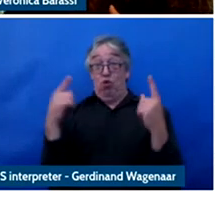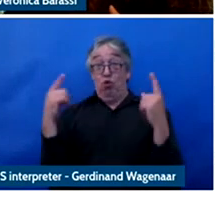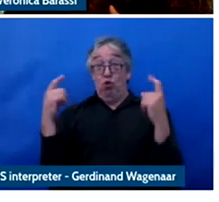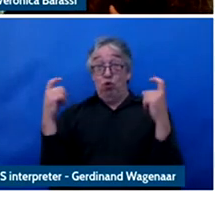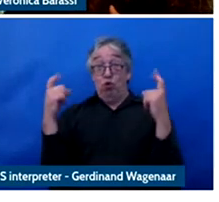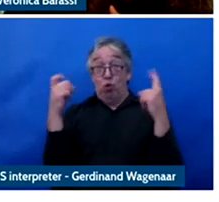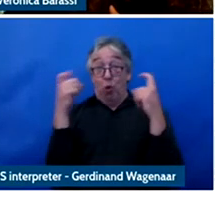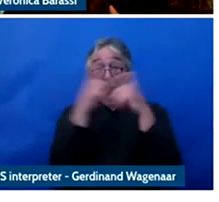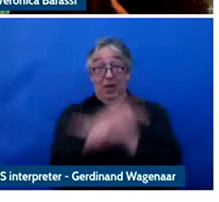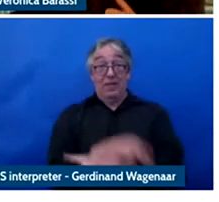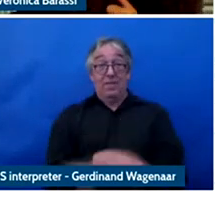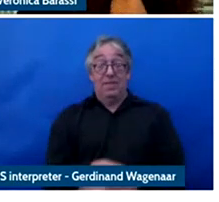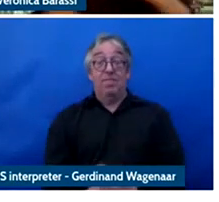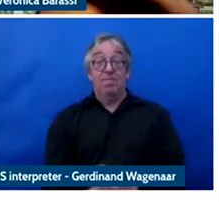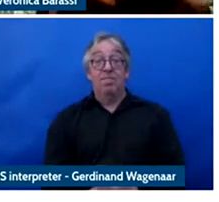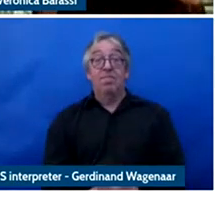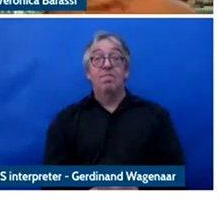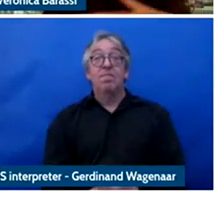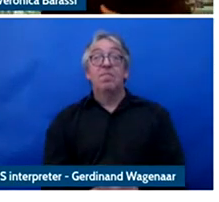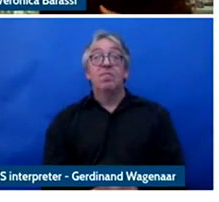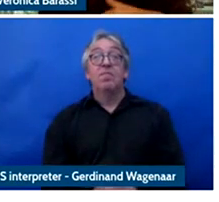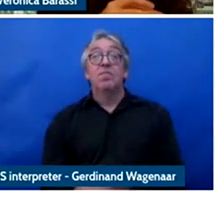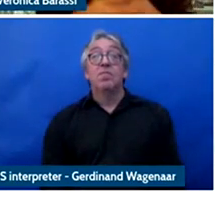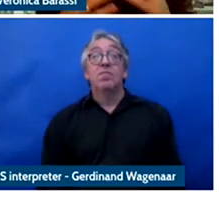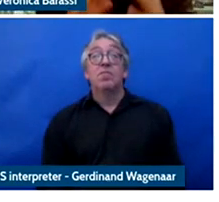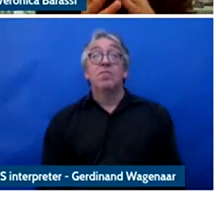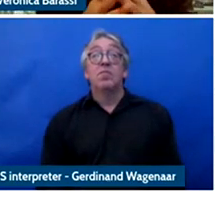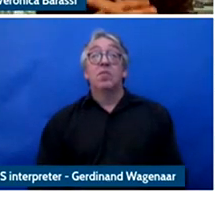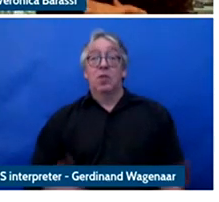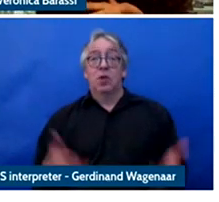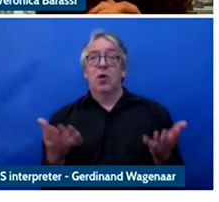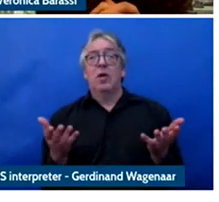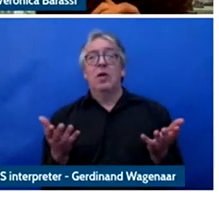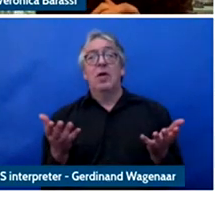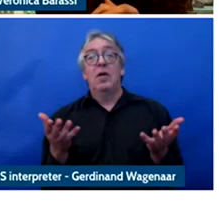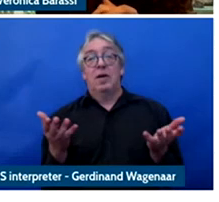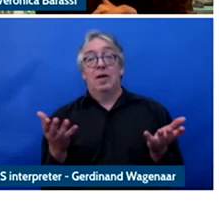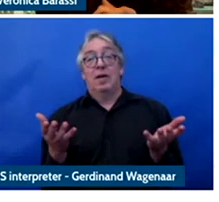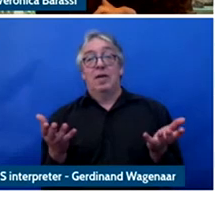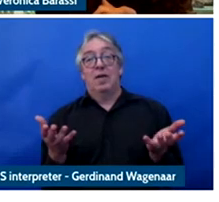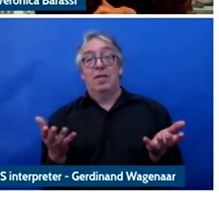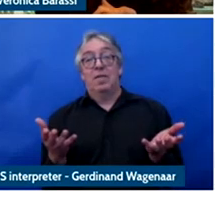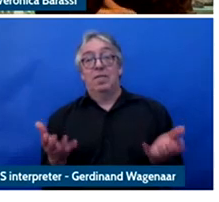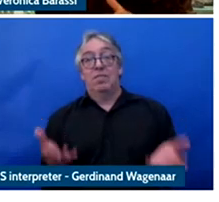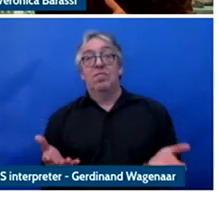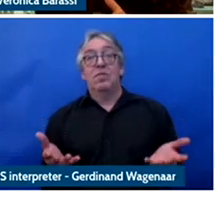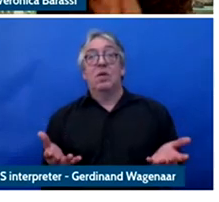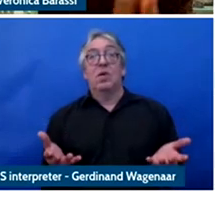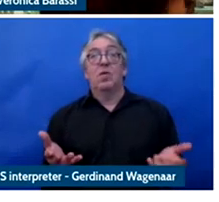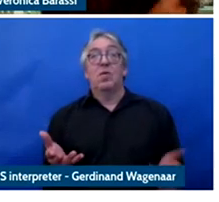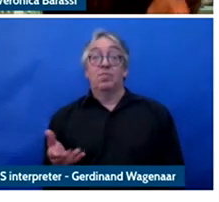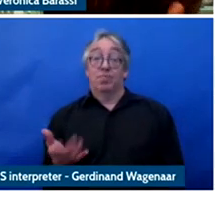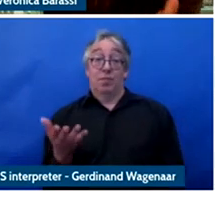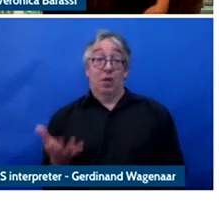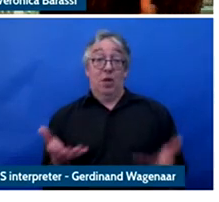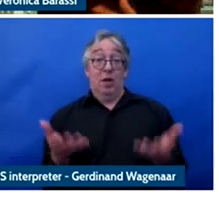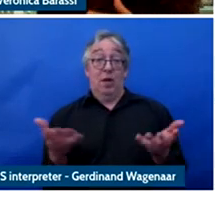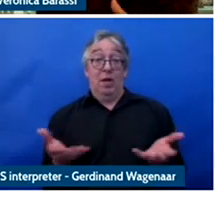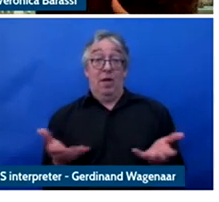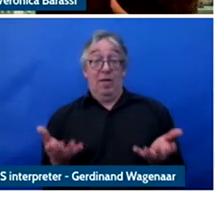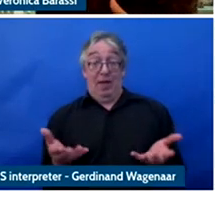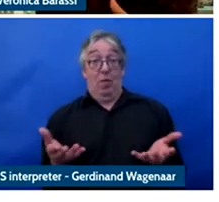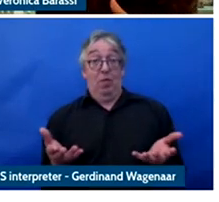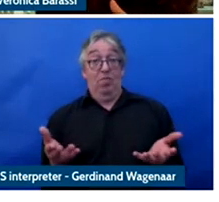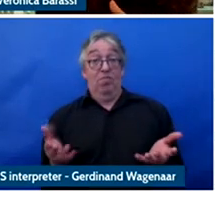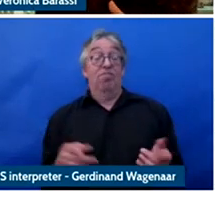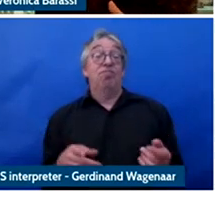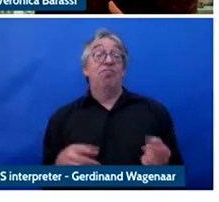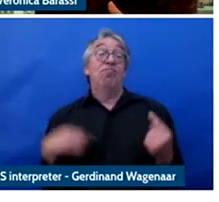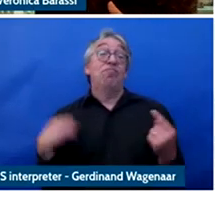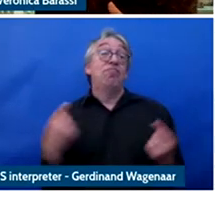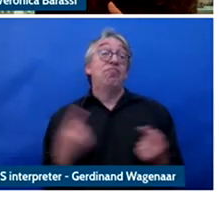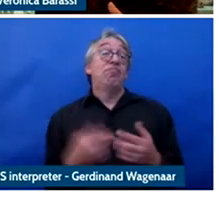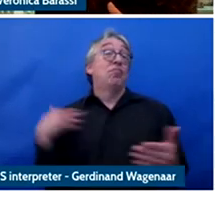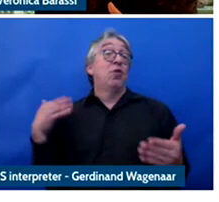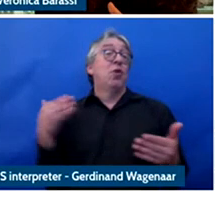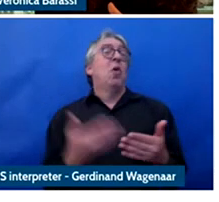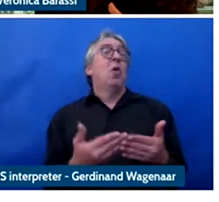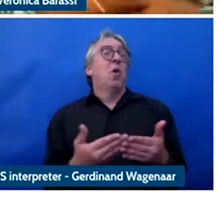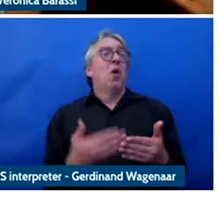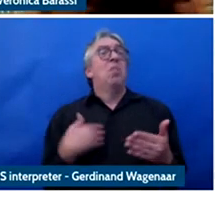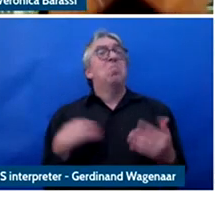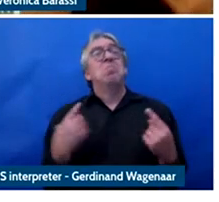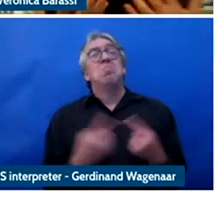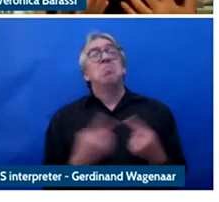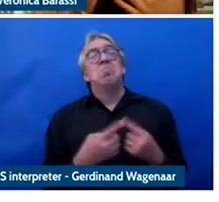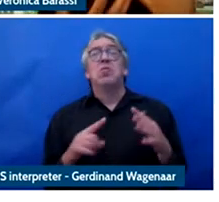And at the moment 173 of the things that scares me at the moment is although we